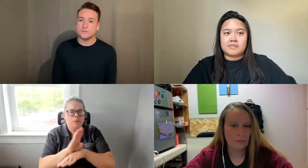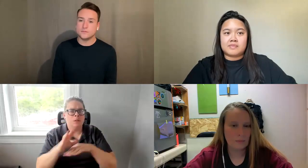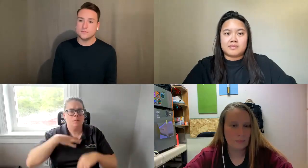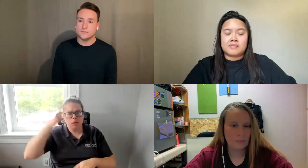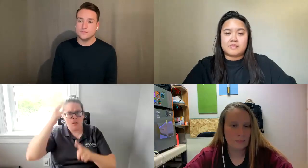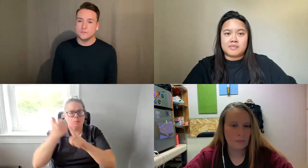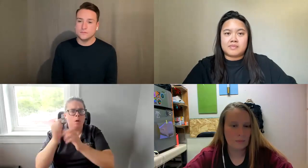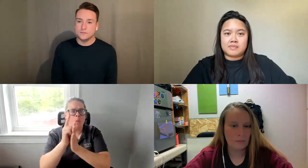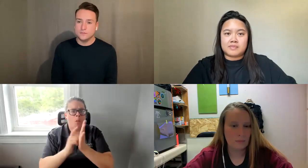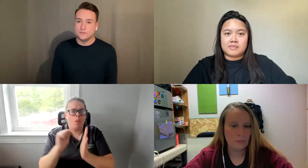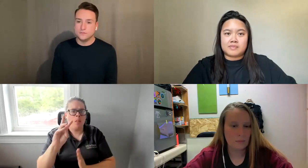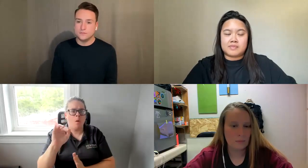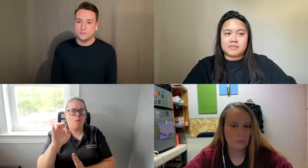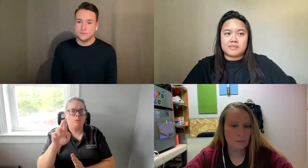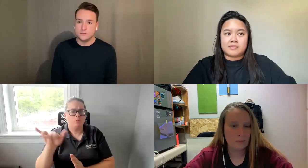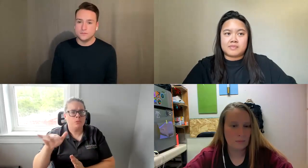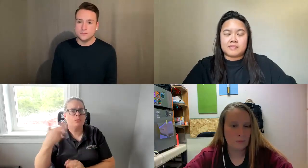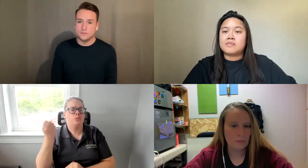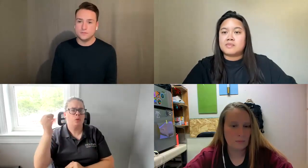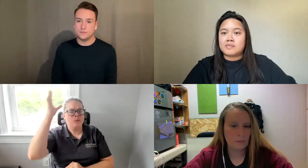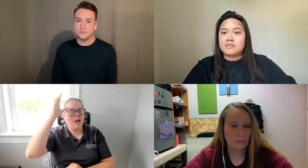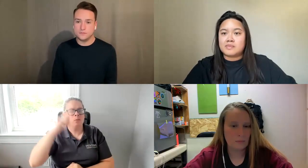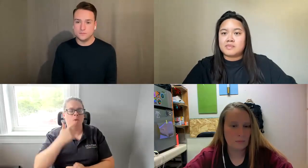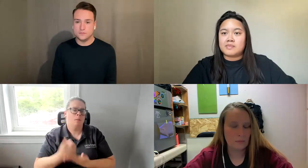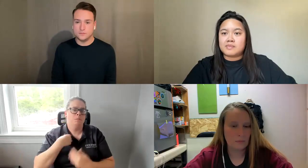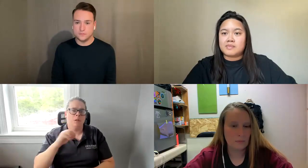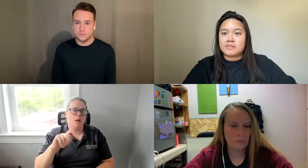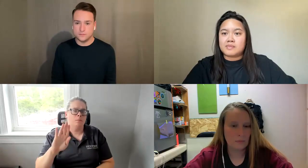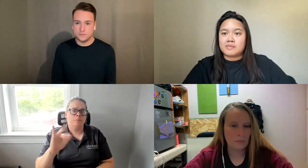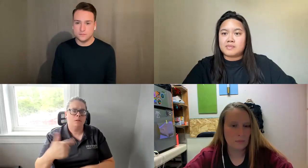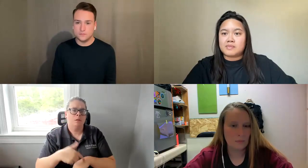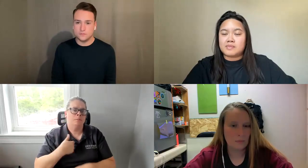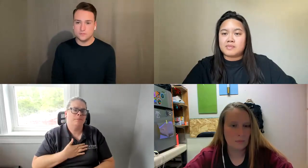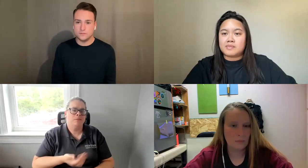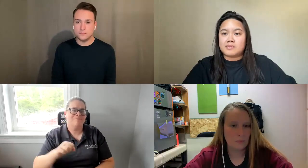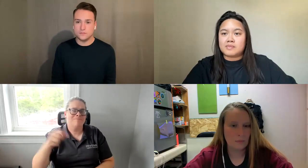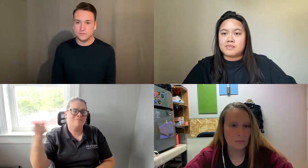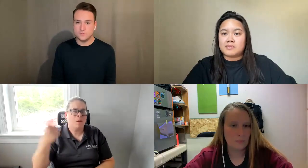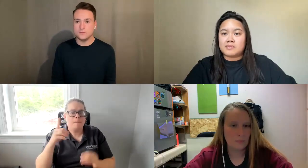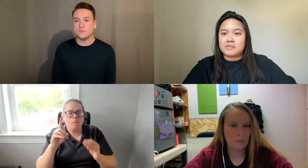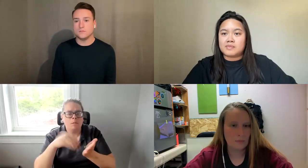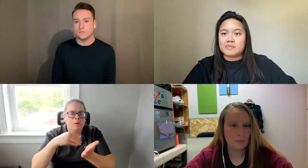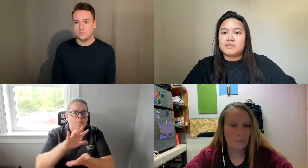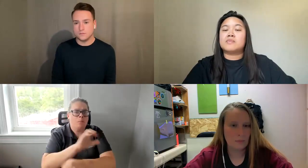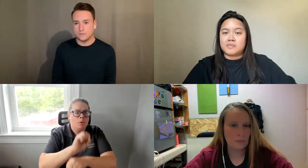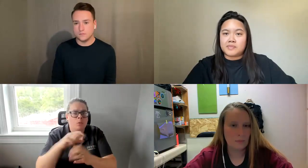Luckily my father owned his own business and had a lawyer.